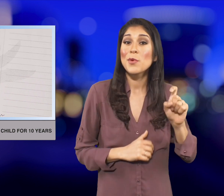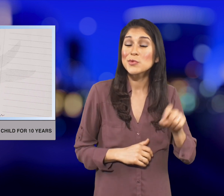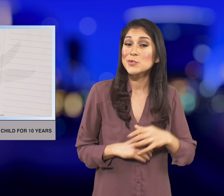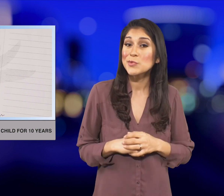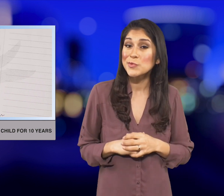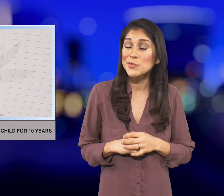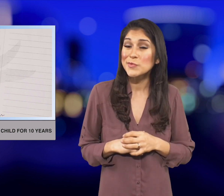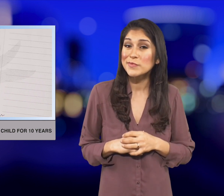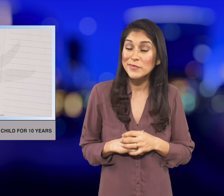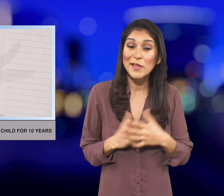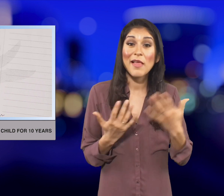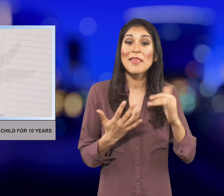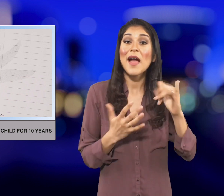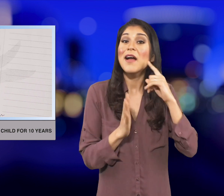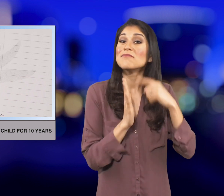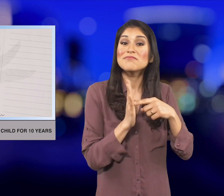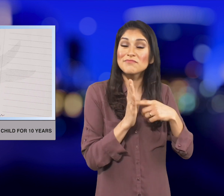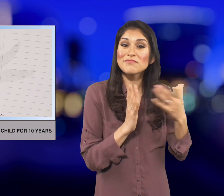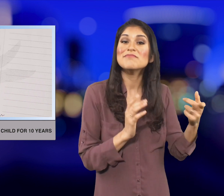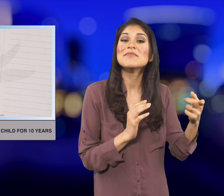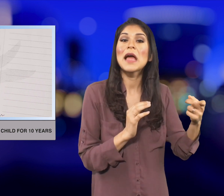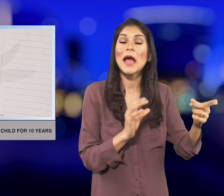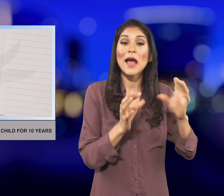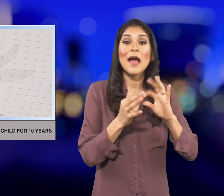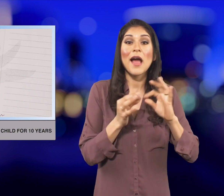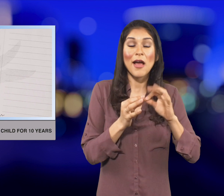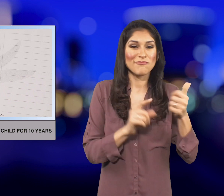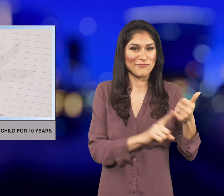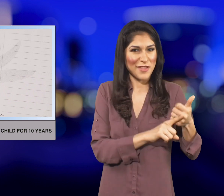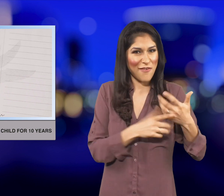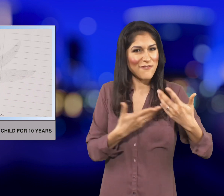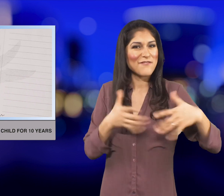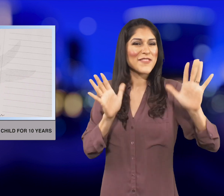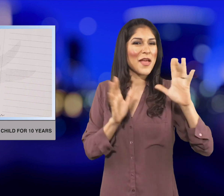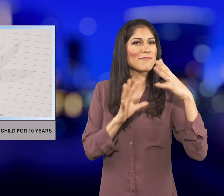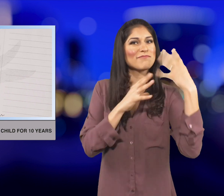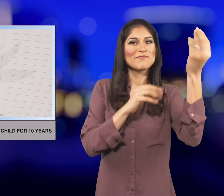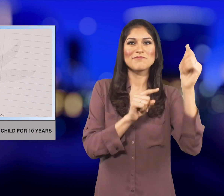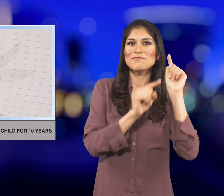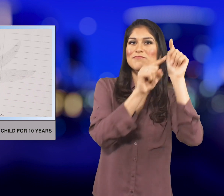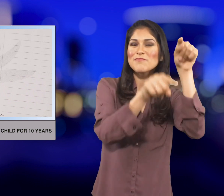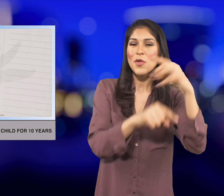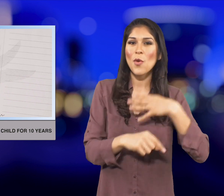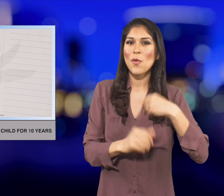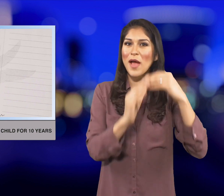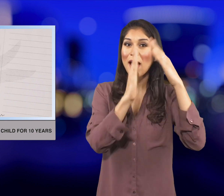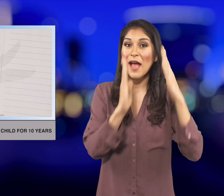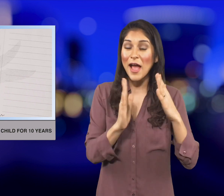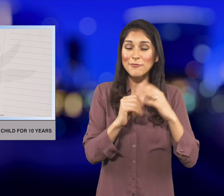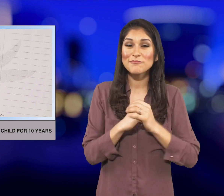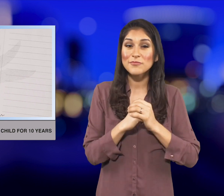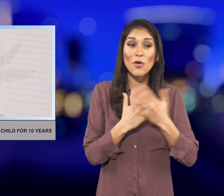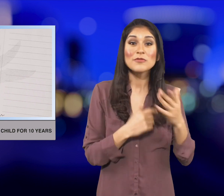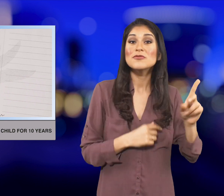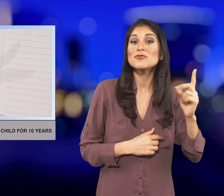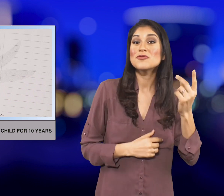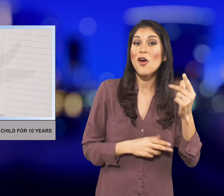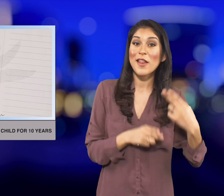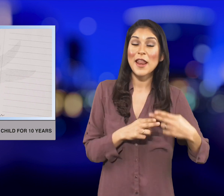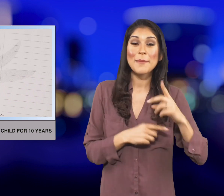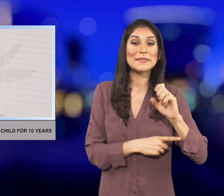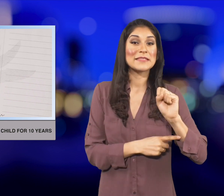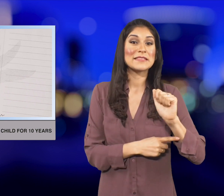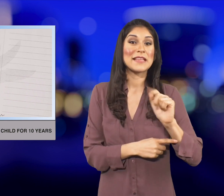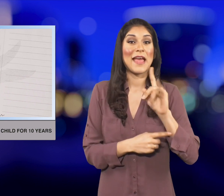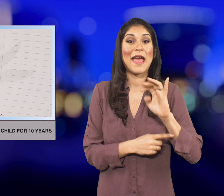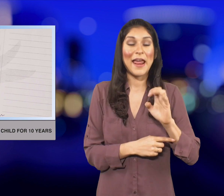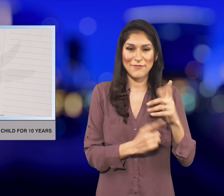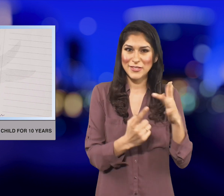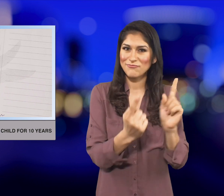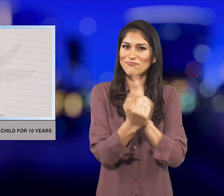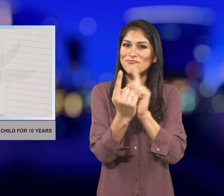than he was supposed to, like saying he'd been to the White House and his dog Sadie